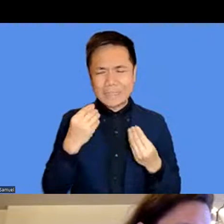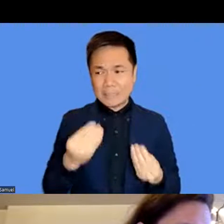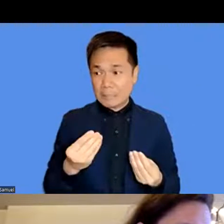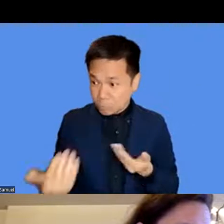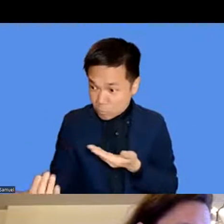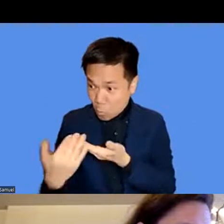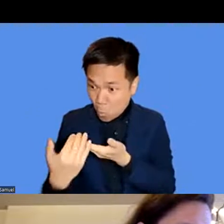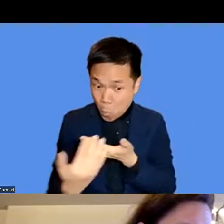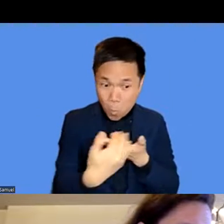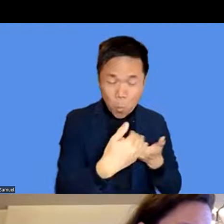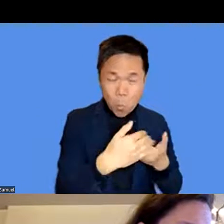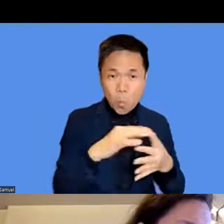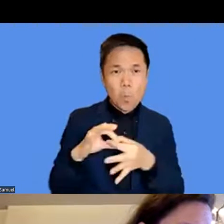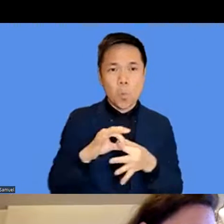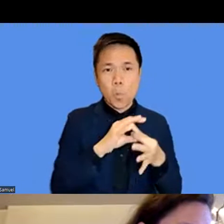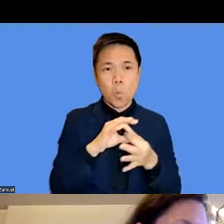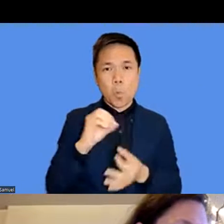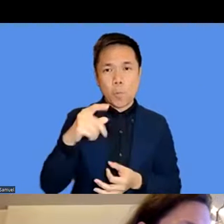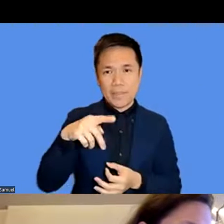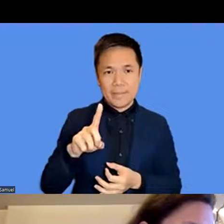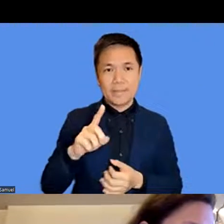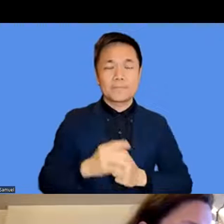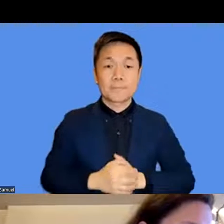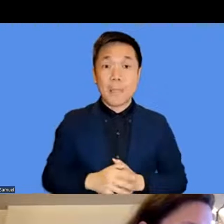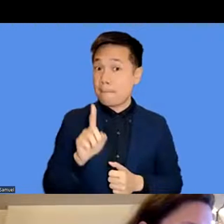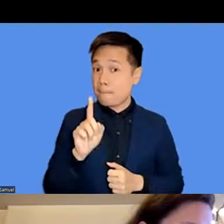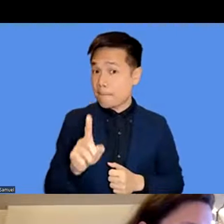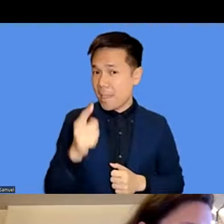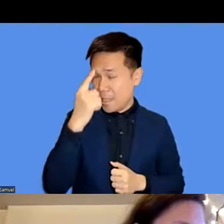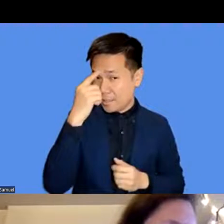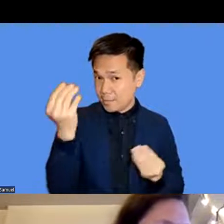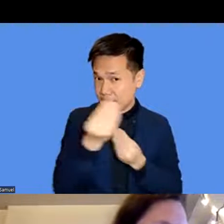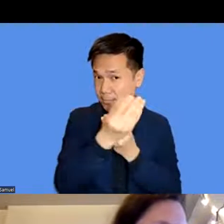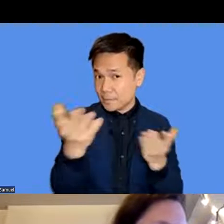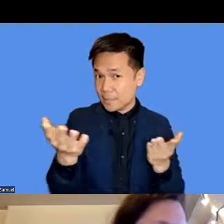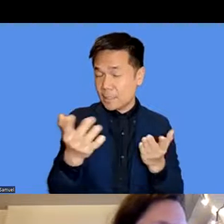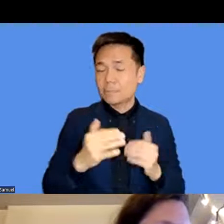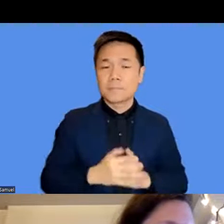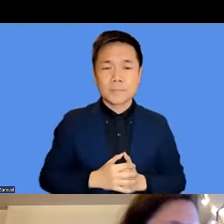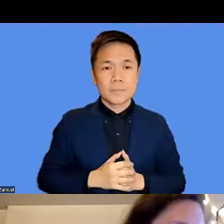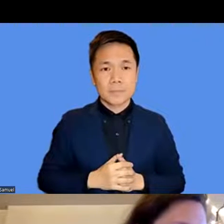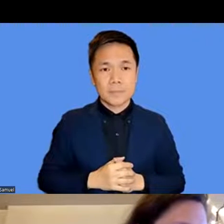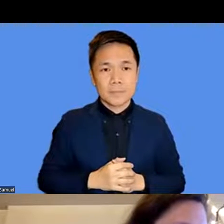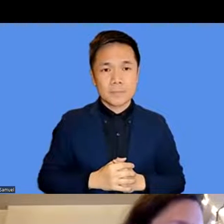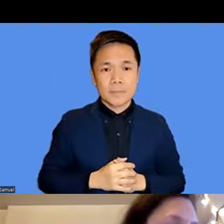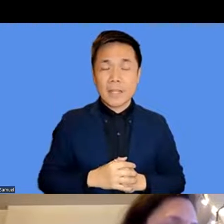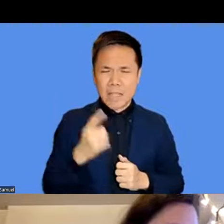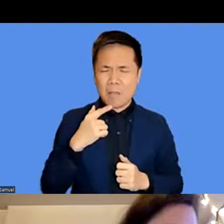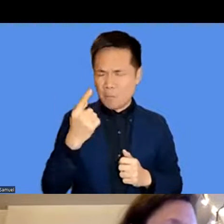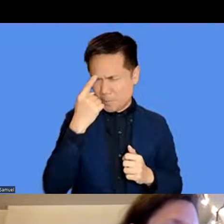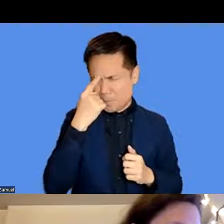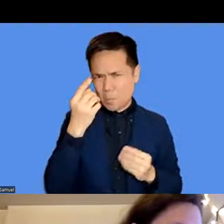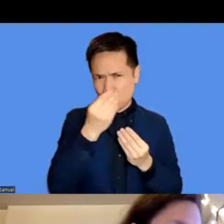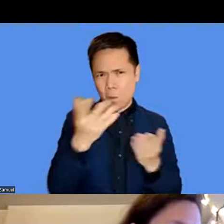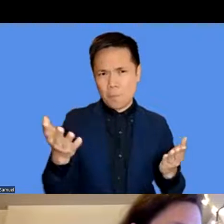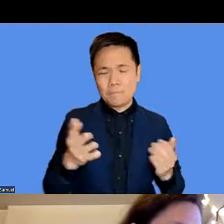But I think the idea of creating this general frameworks where we can include OPDs right